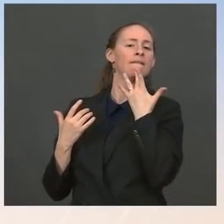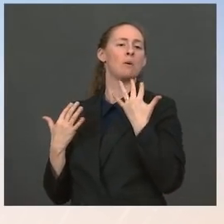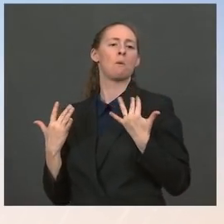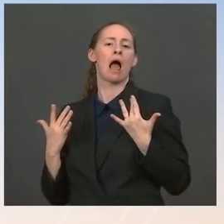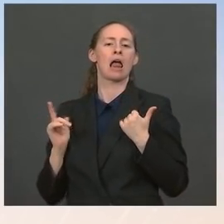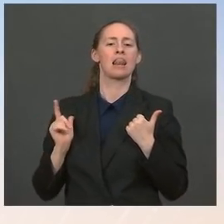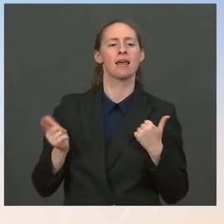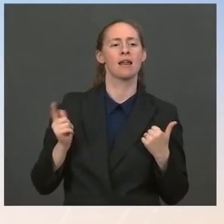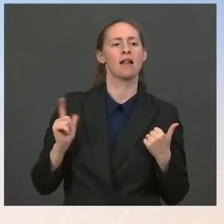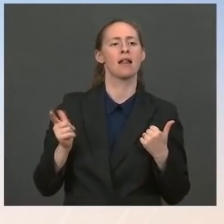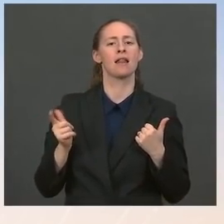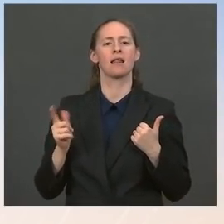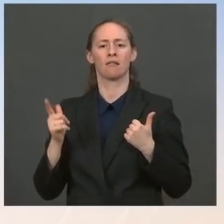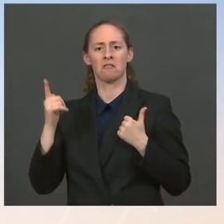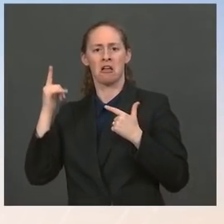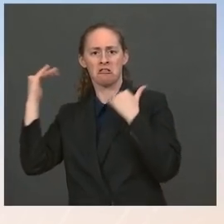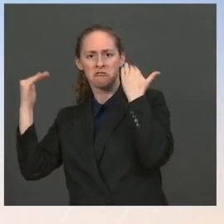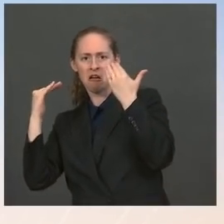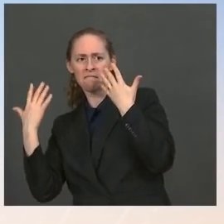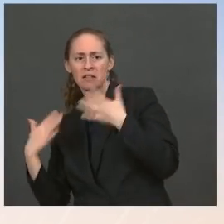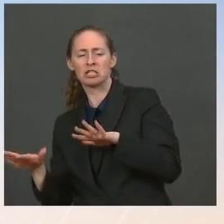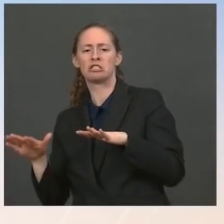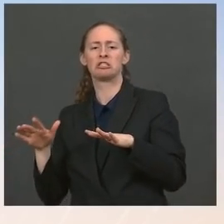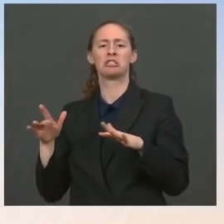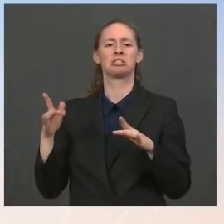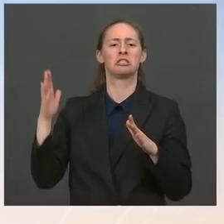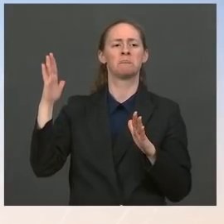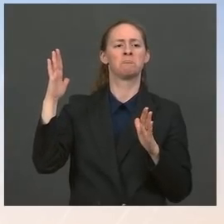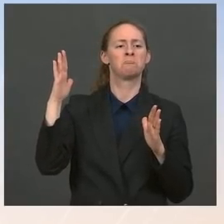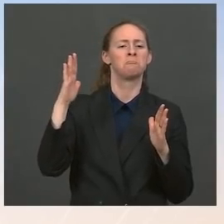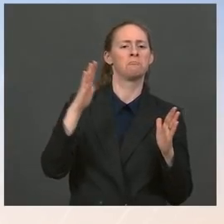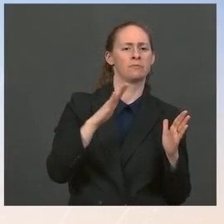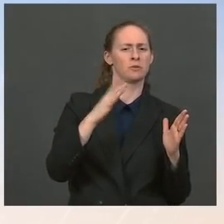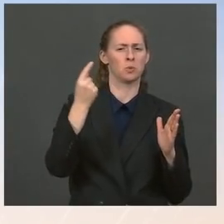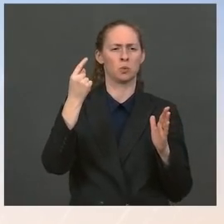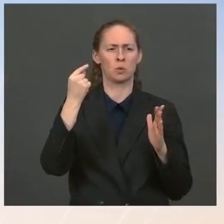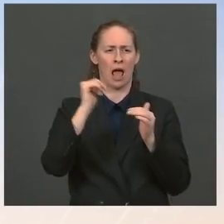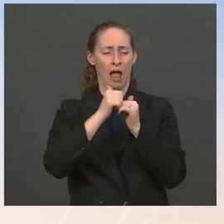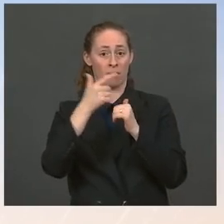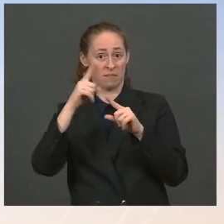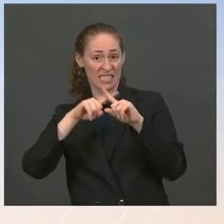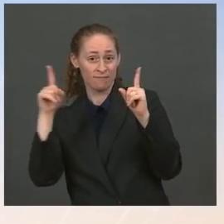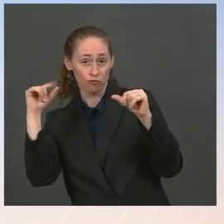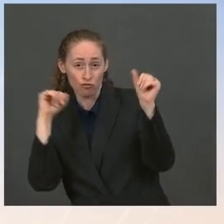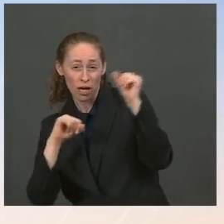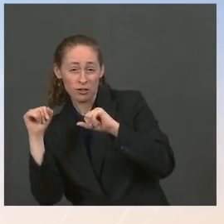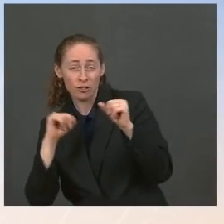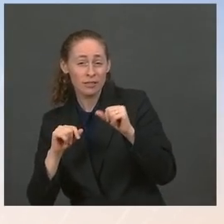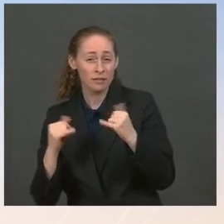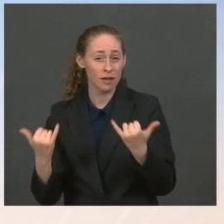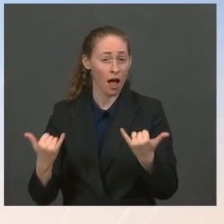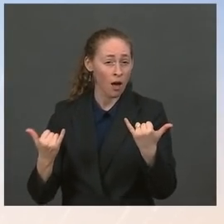but now these young kids. How does that strategy change? Ms. Jean-Pierre: So, on your first question about Dr. Biden -- the First Lady: